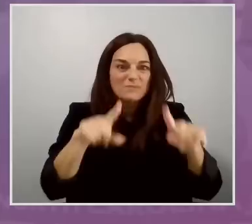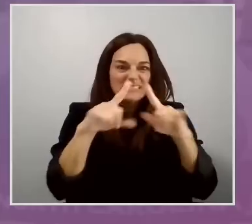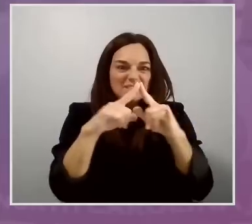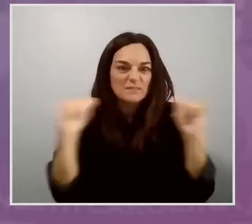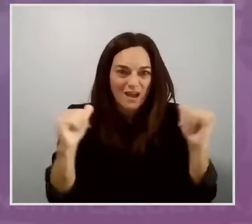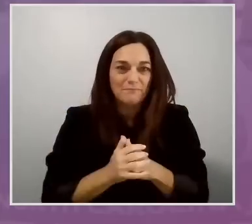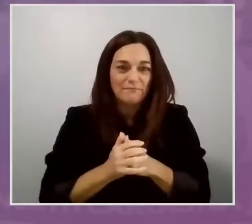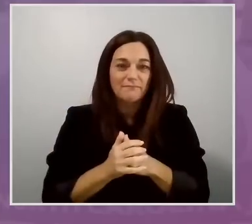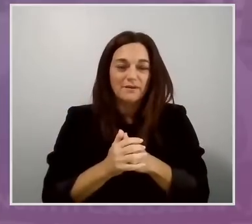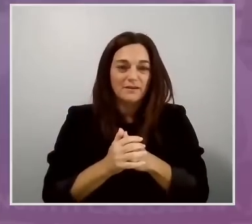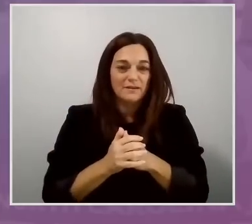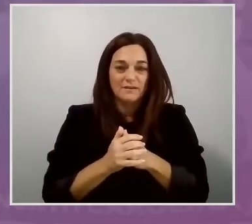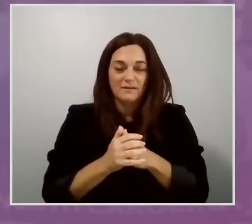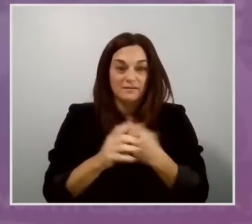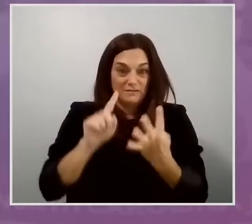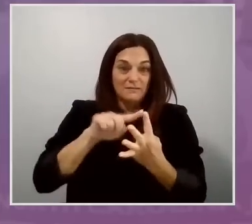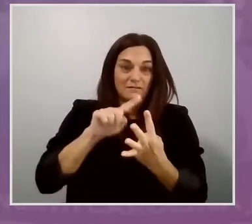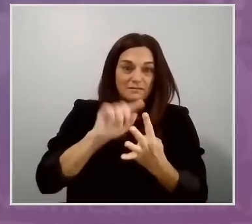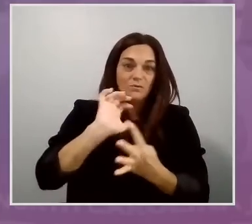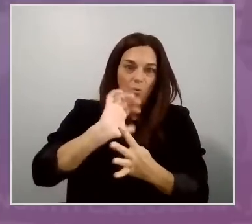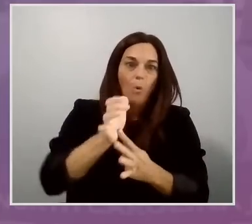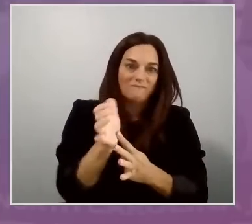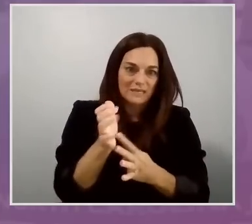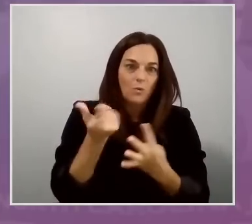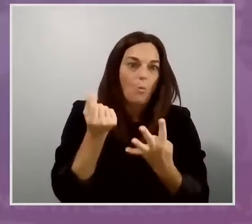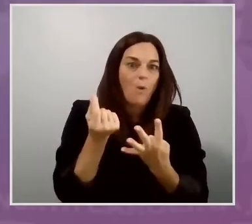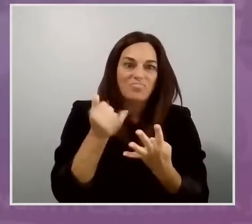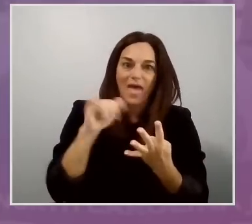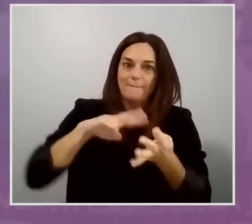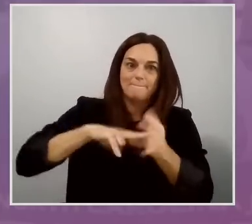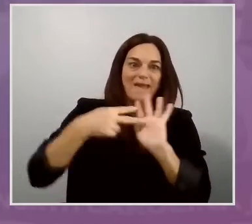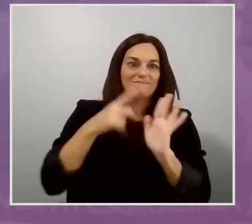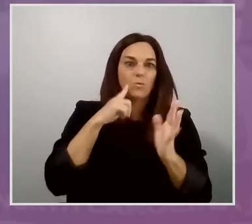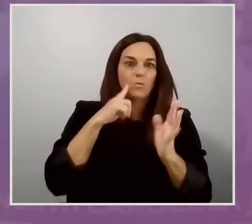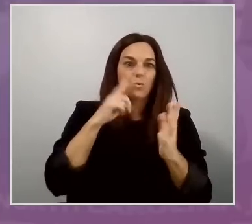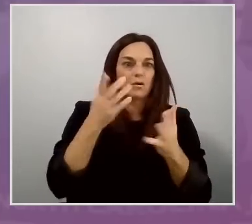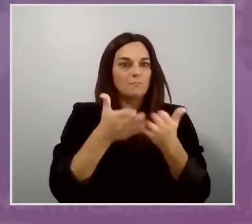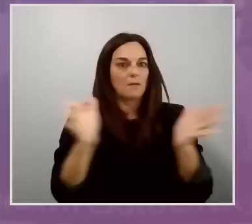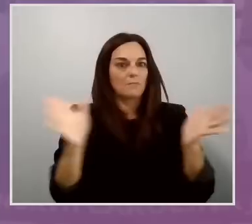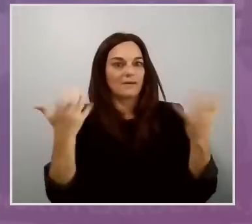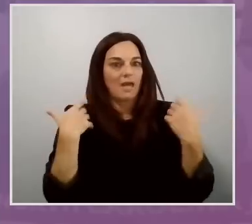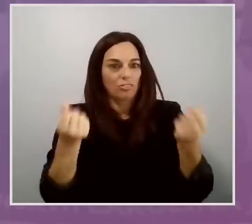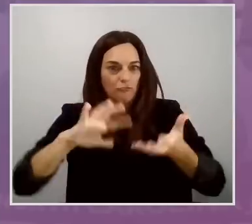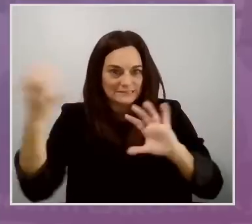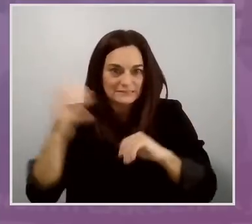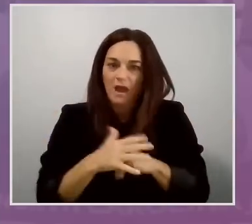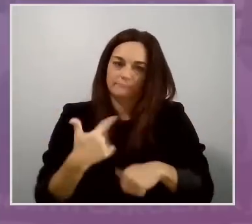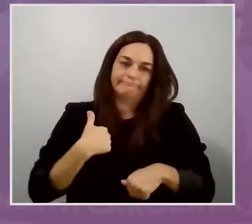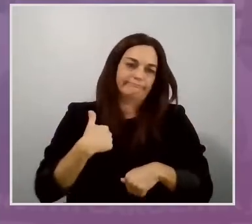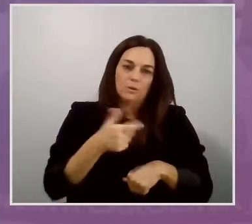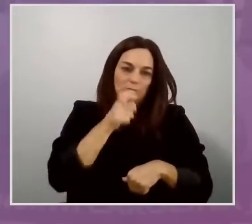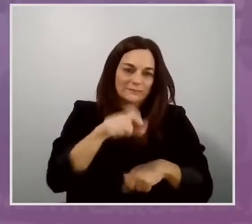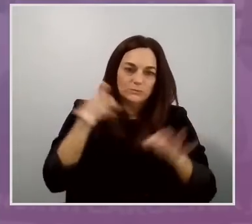WE'RE FACING AT LEAST FOUR CRISIS ALL HAPPENING AT ONCE: